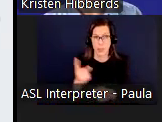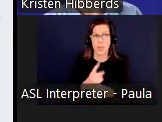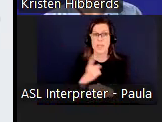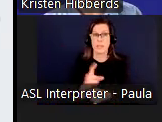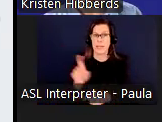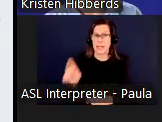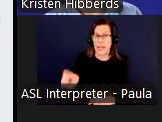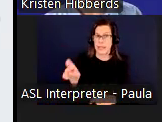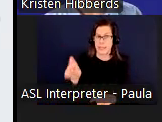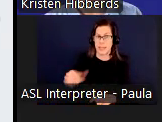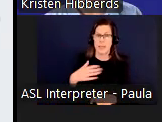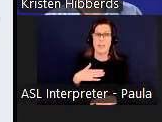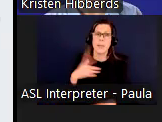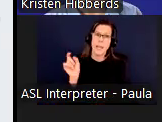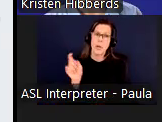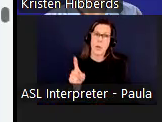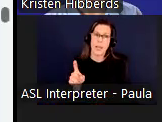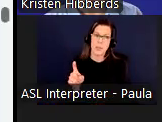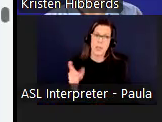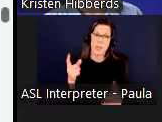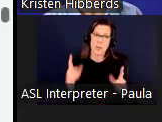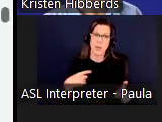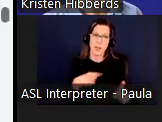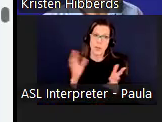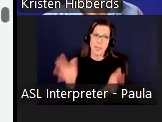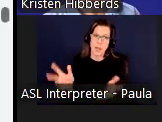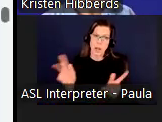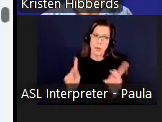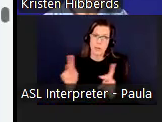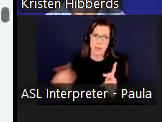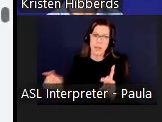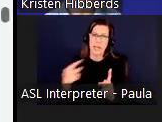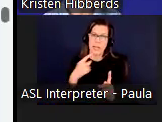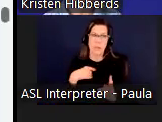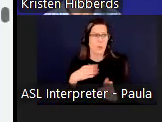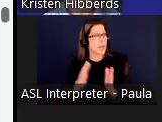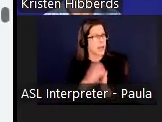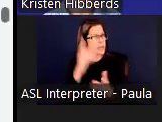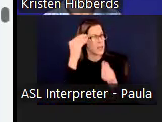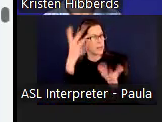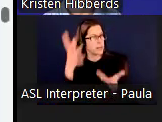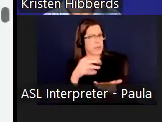So my question is when we talk to people, they say, well, I asked for information, but I didn't get what I asked for.